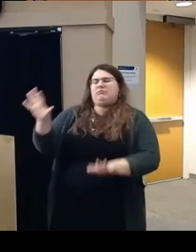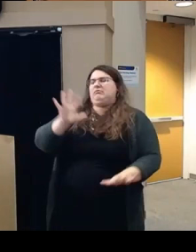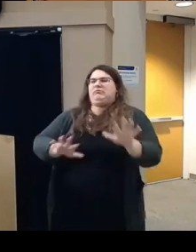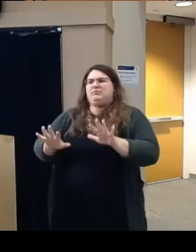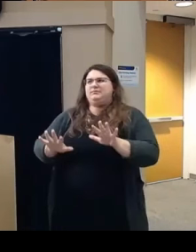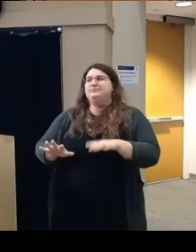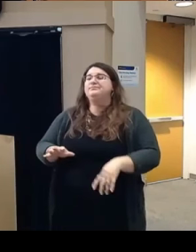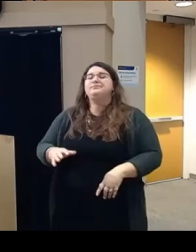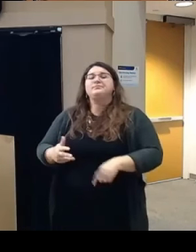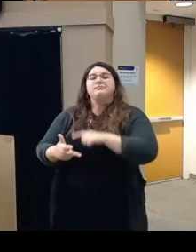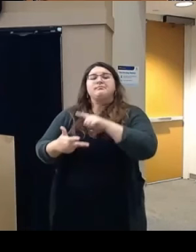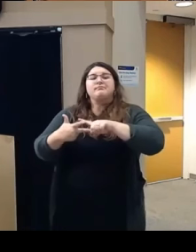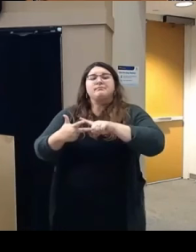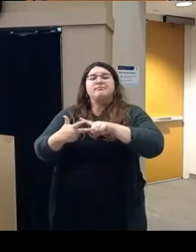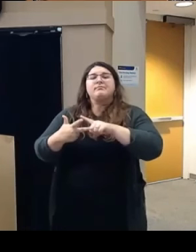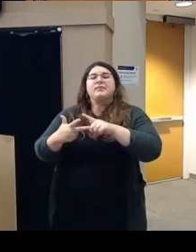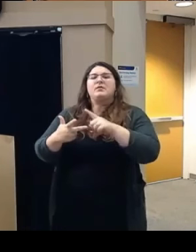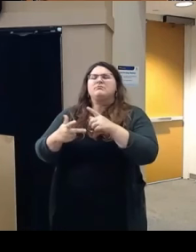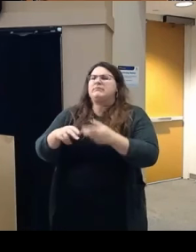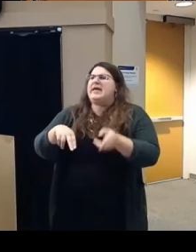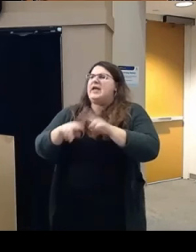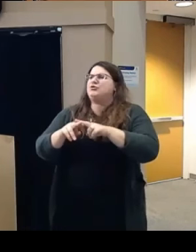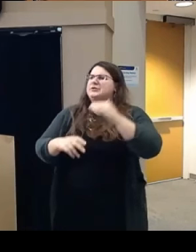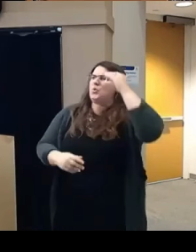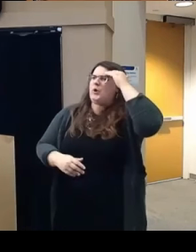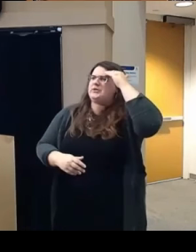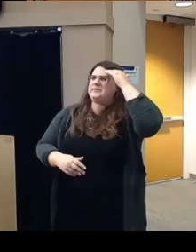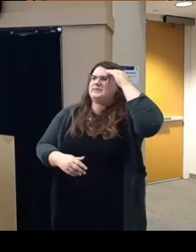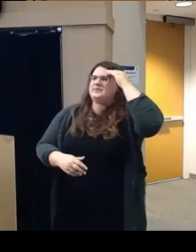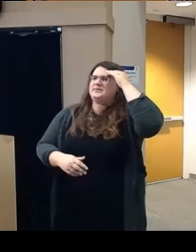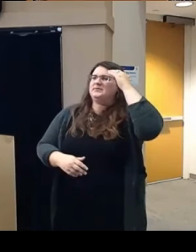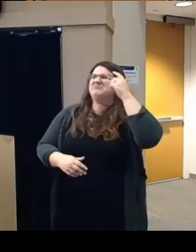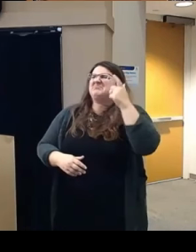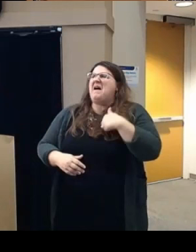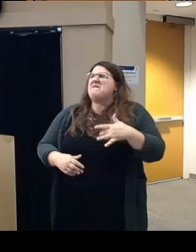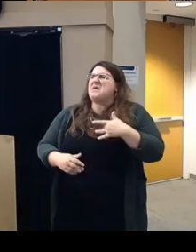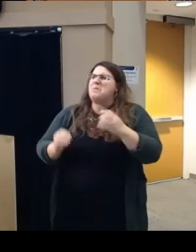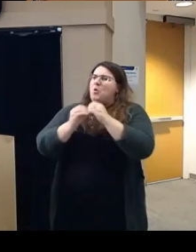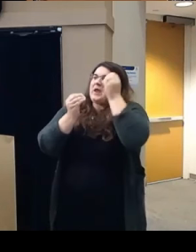have increased awareness of what's going to come I find as a psychologist often reduces anxiety um